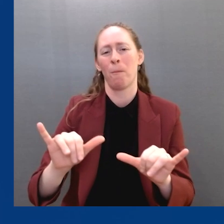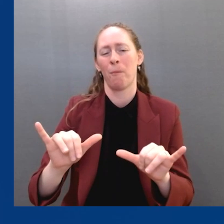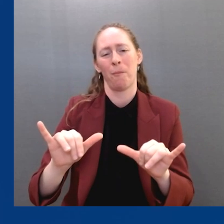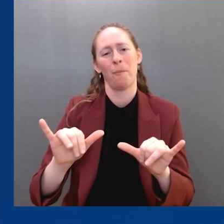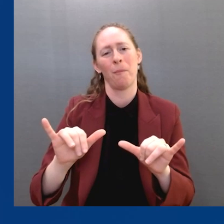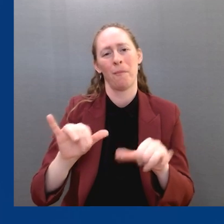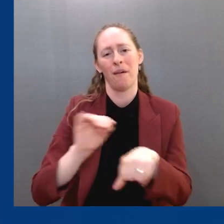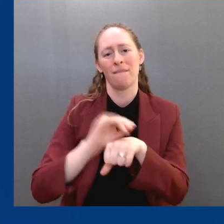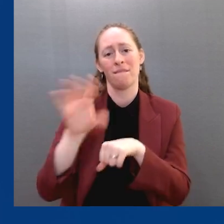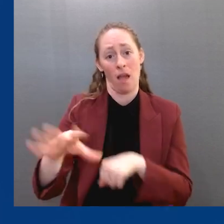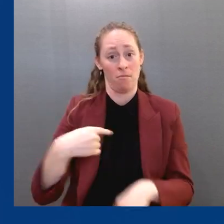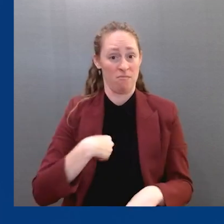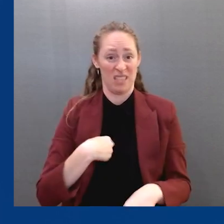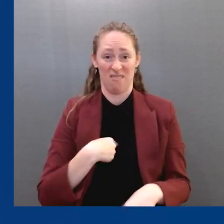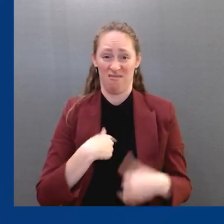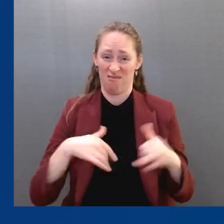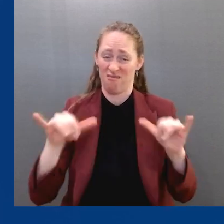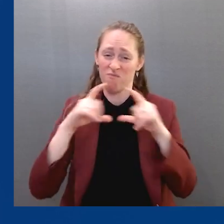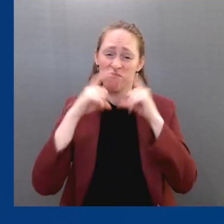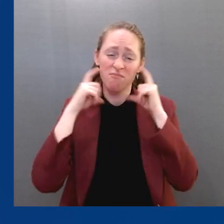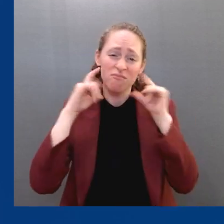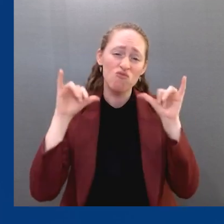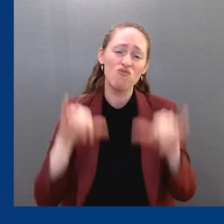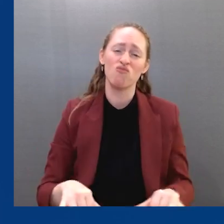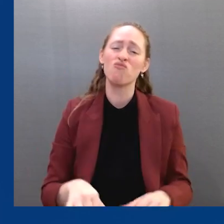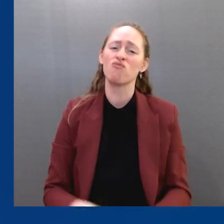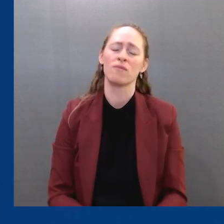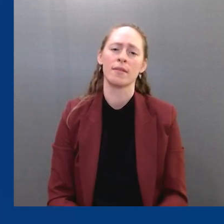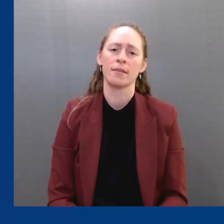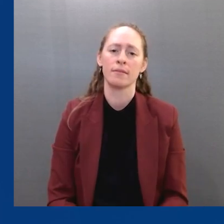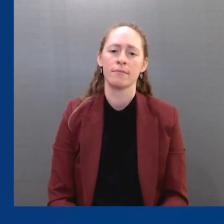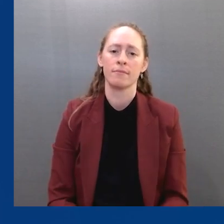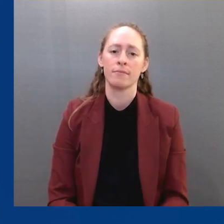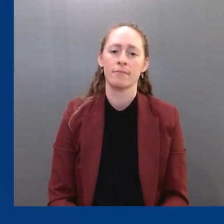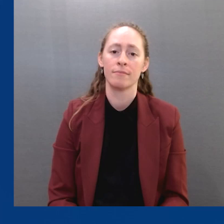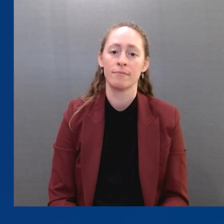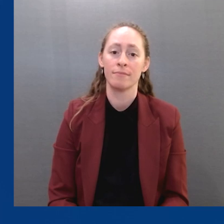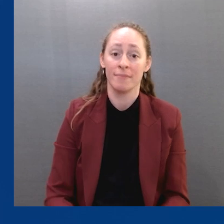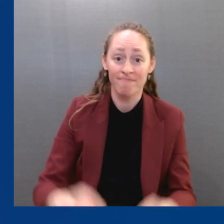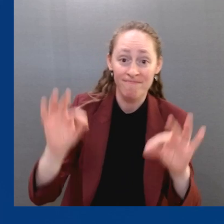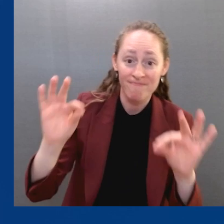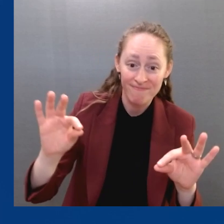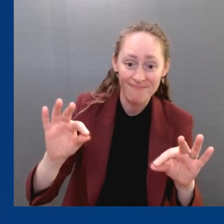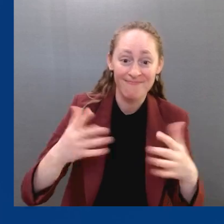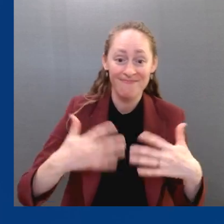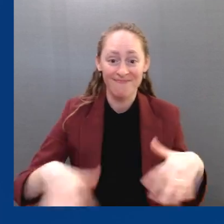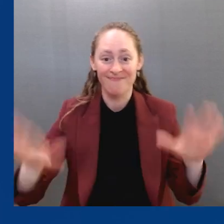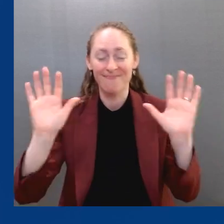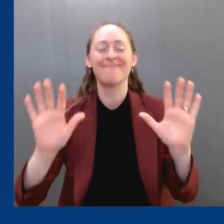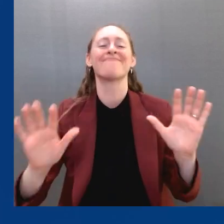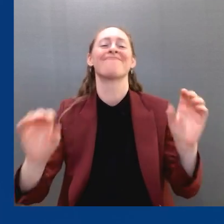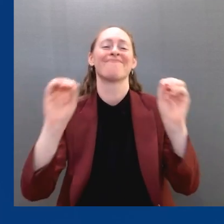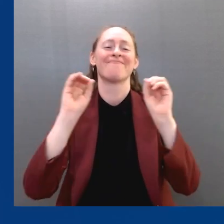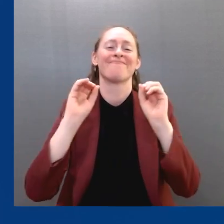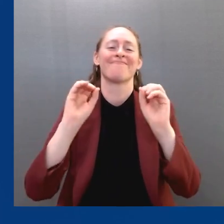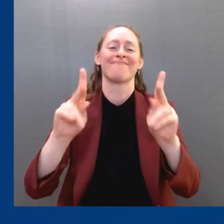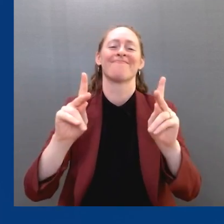Dr. Jha: Thank you. Are we done? That was last question. Great. Well, thank you, everybody.